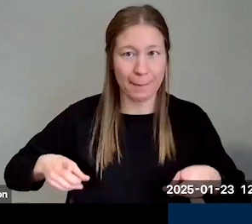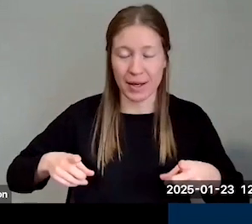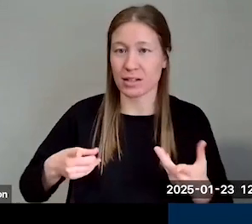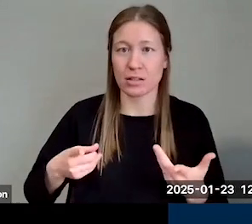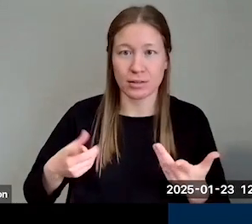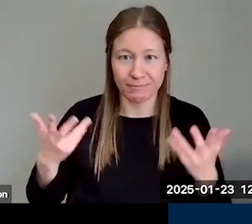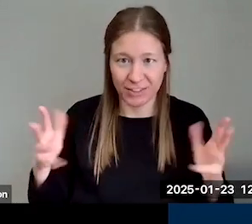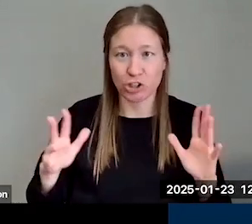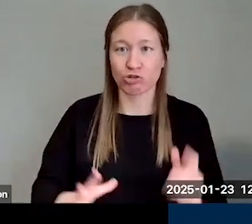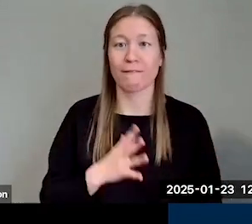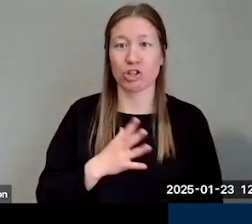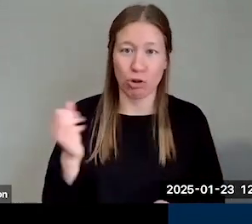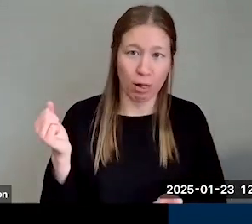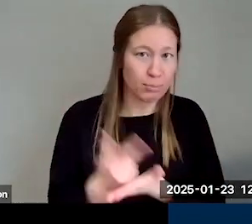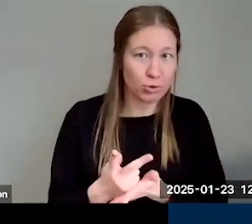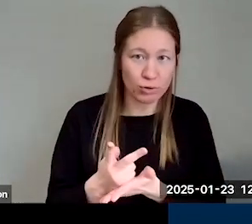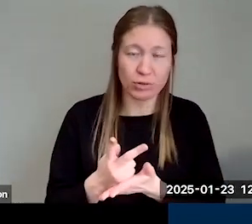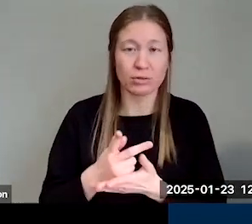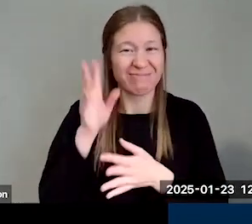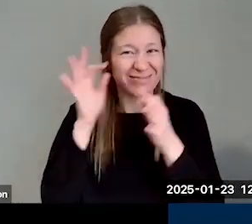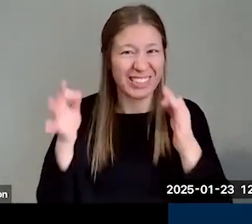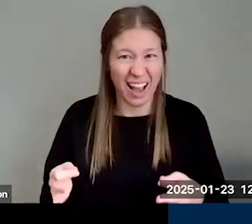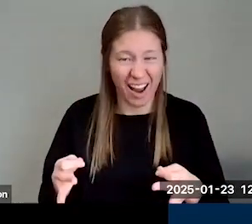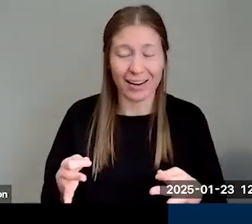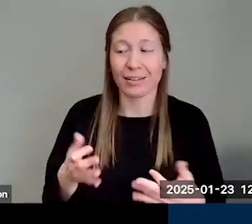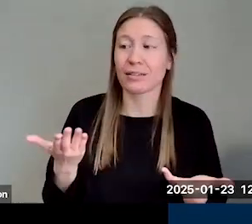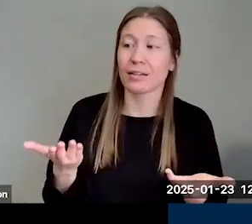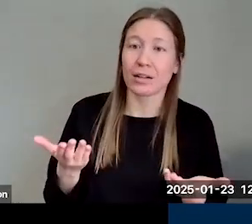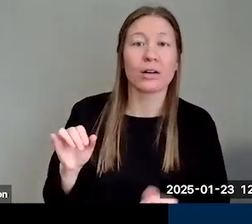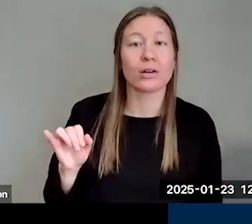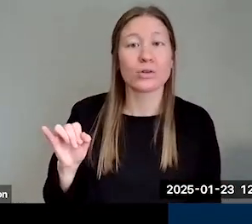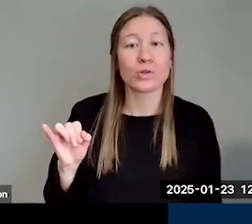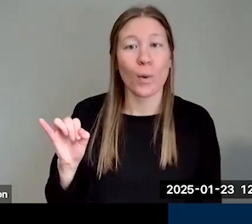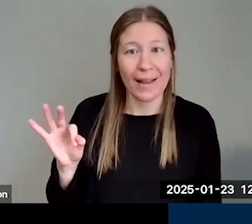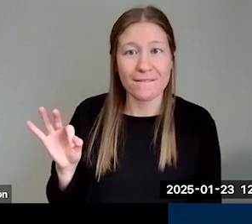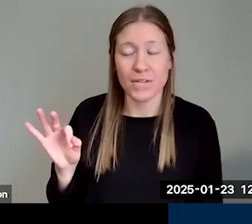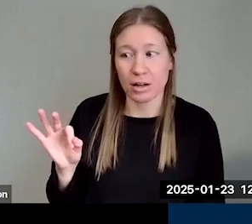So if they have something that they can utilize, make sure they're safe getting home.